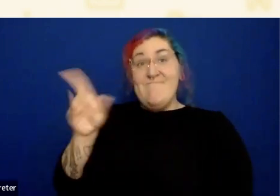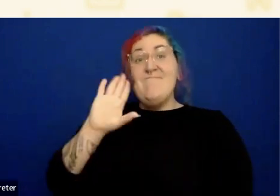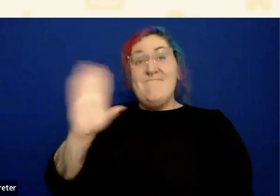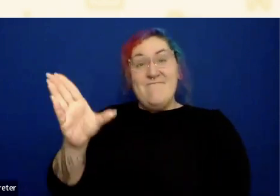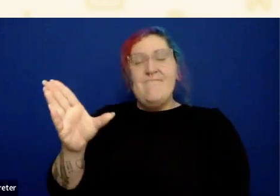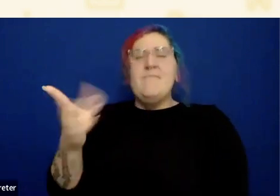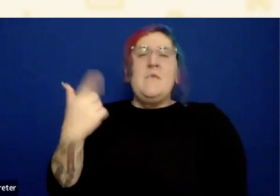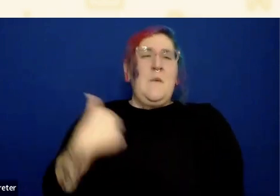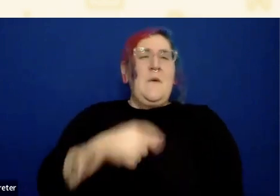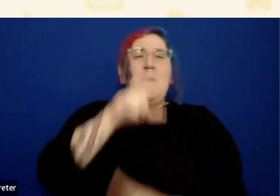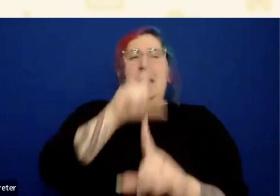at the end of the session.